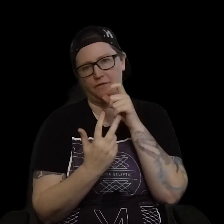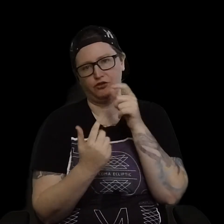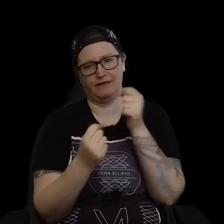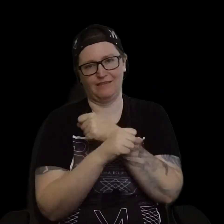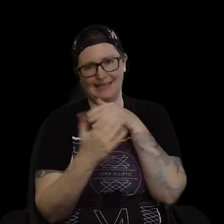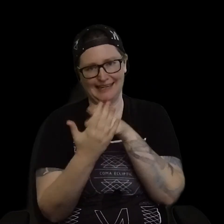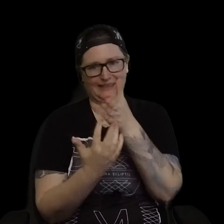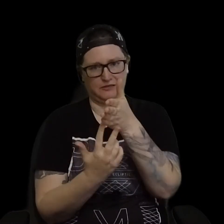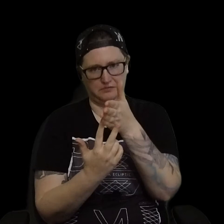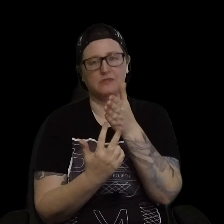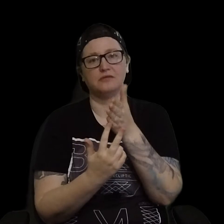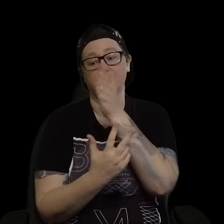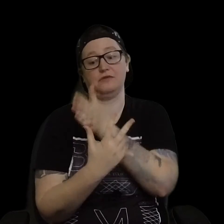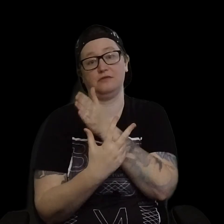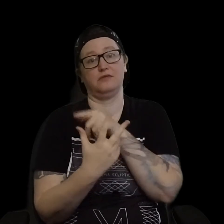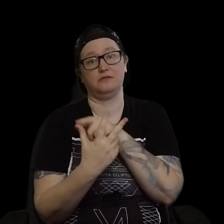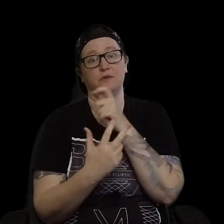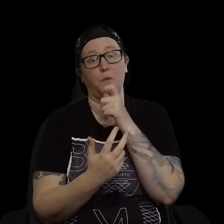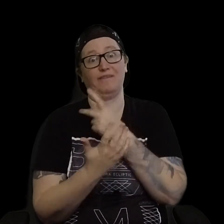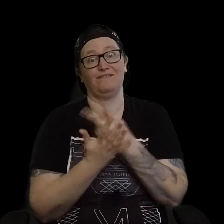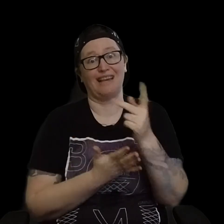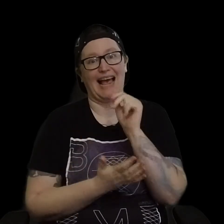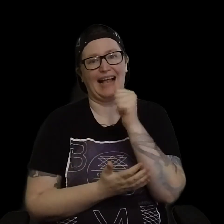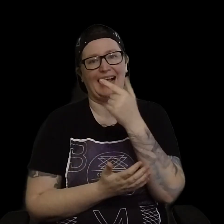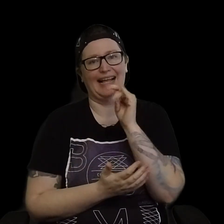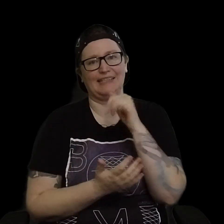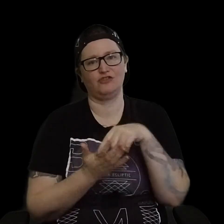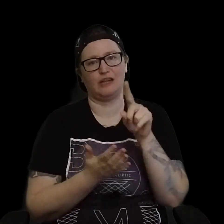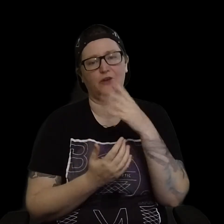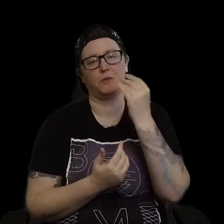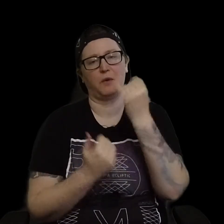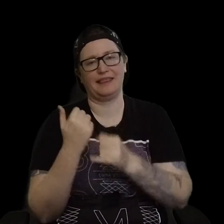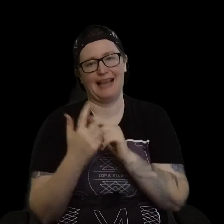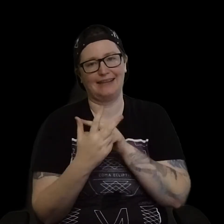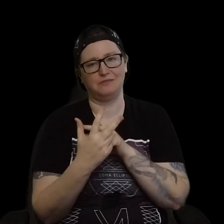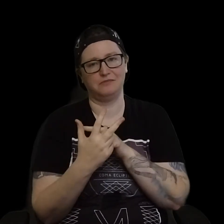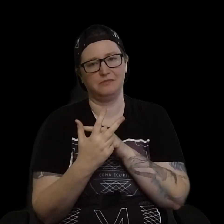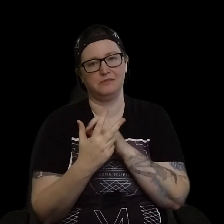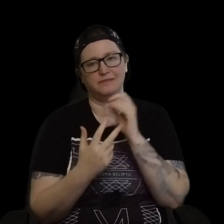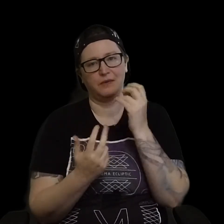in the middle or who's ever fighting against and then whoever failed the agility check will go last